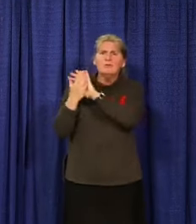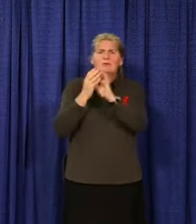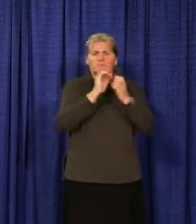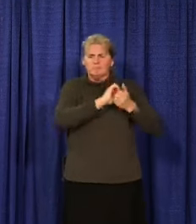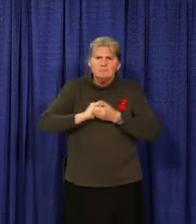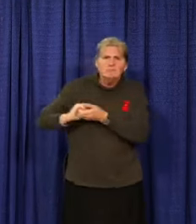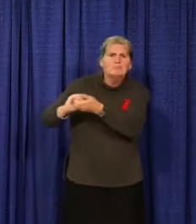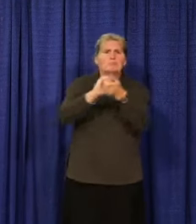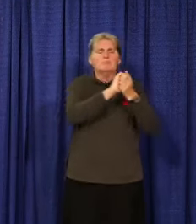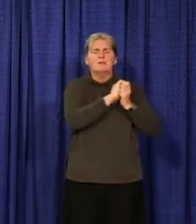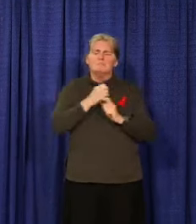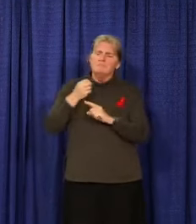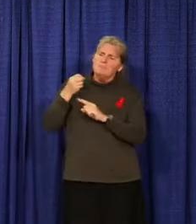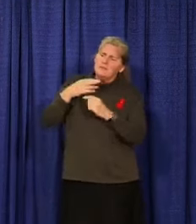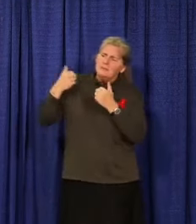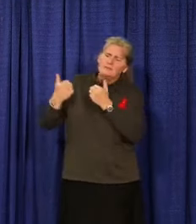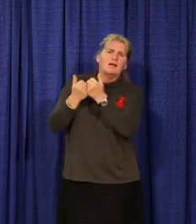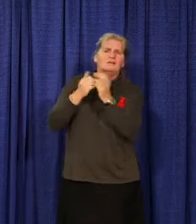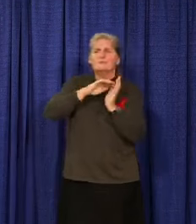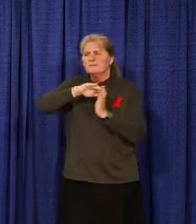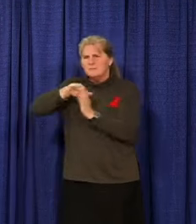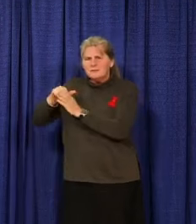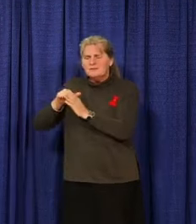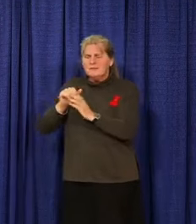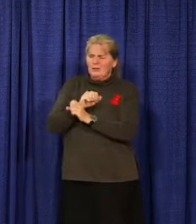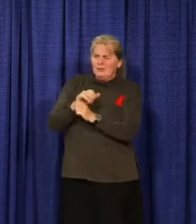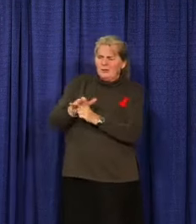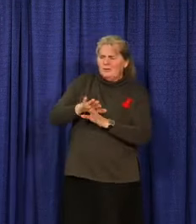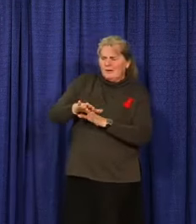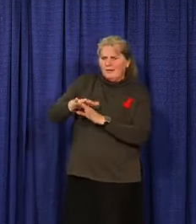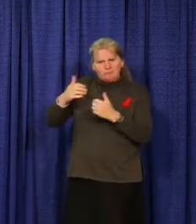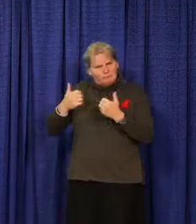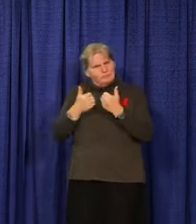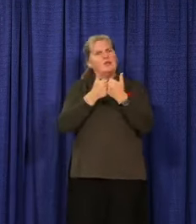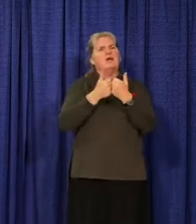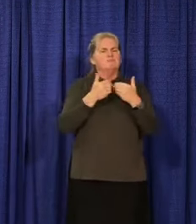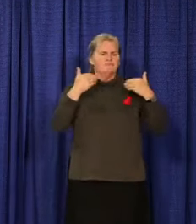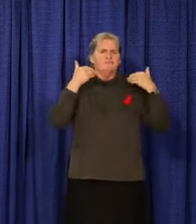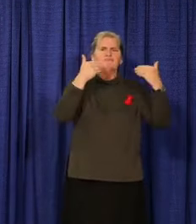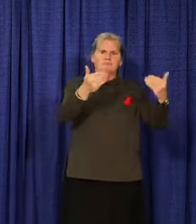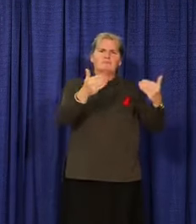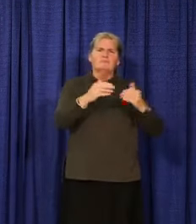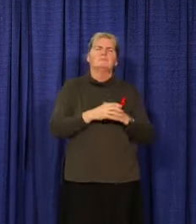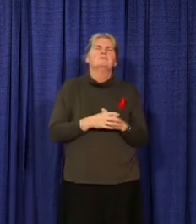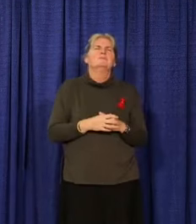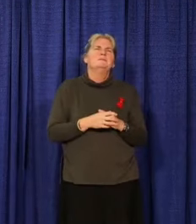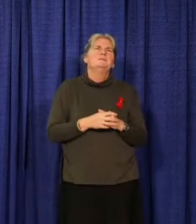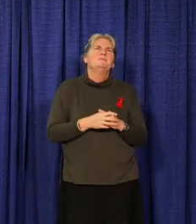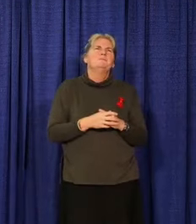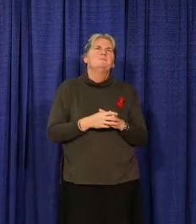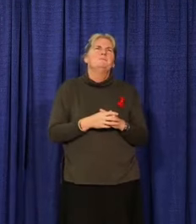as a community and overcome the challenges that COVID-19 brings.